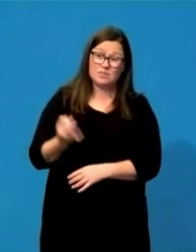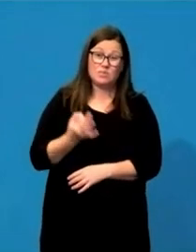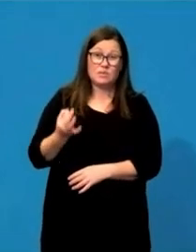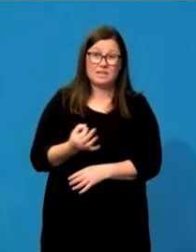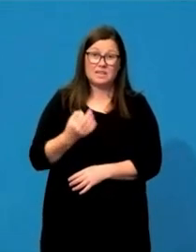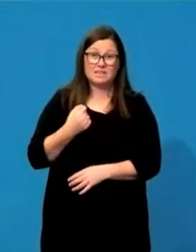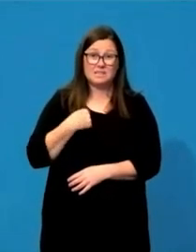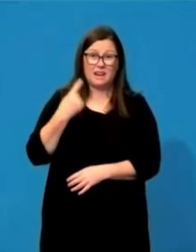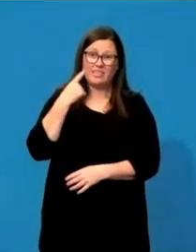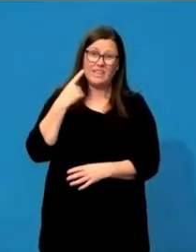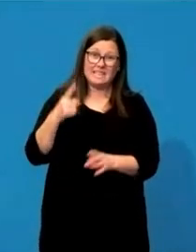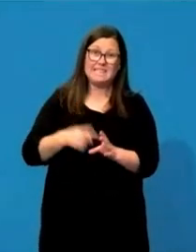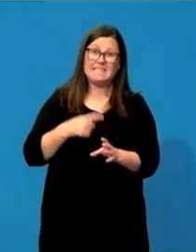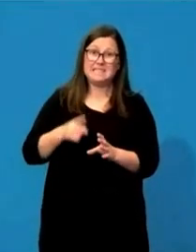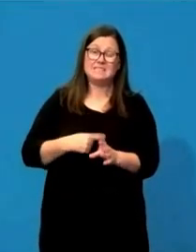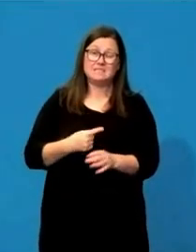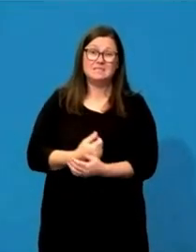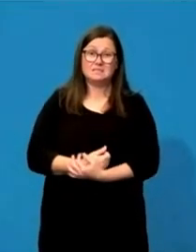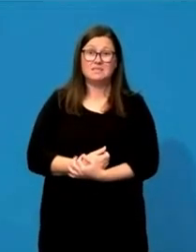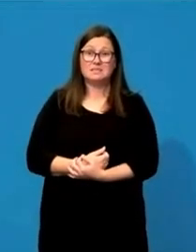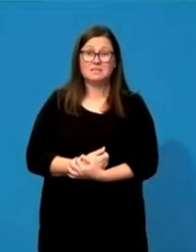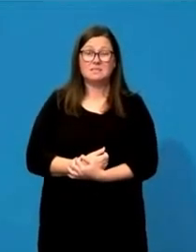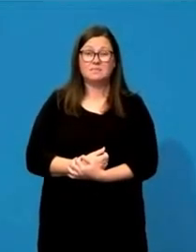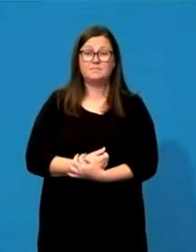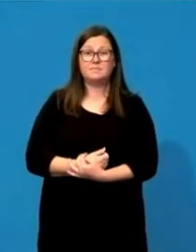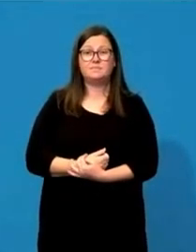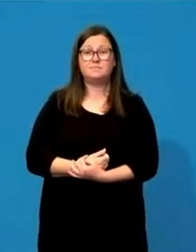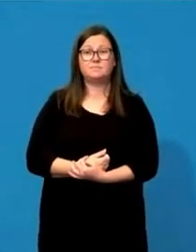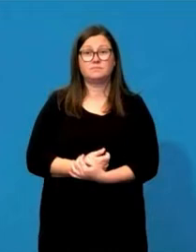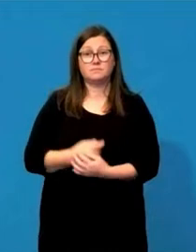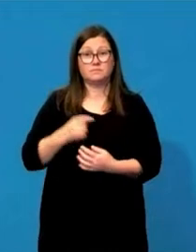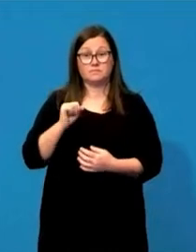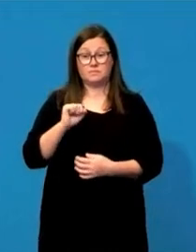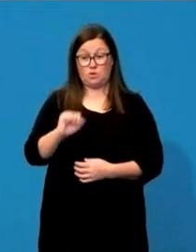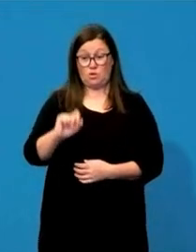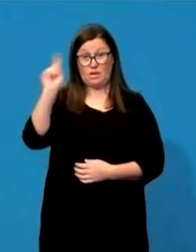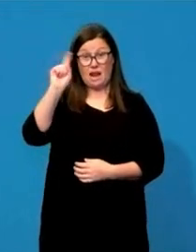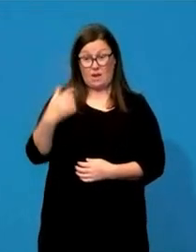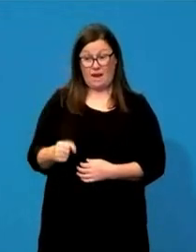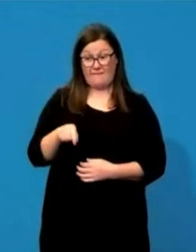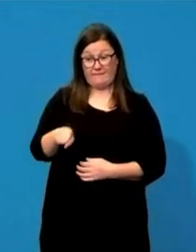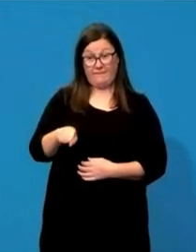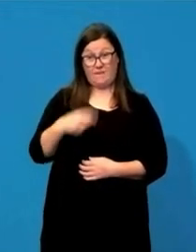And the wheelchair that you have at the moment, I think you were just saying